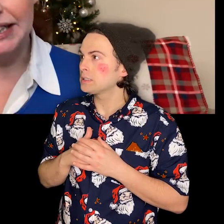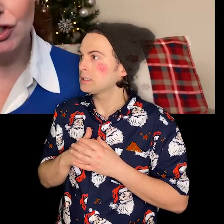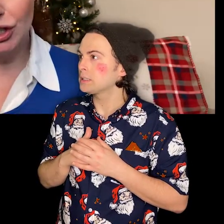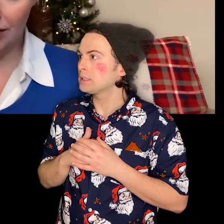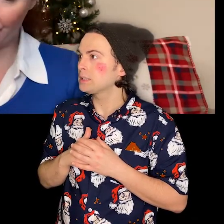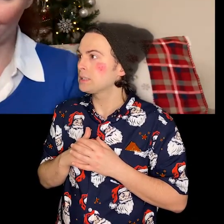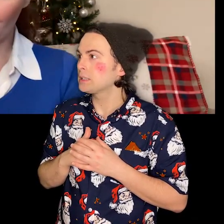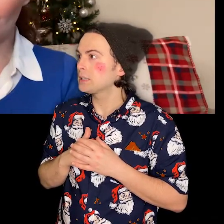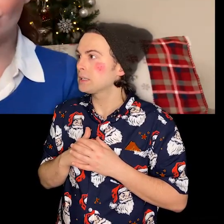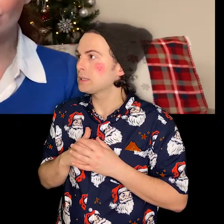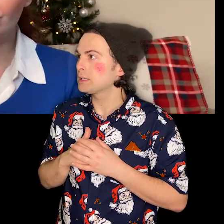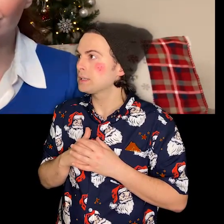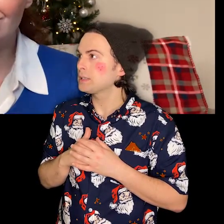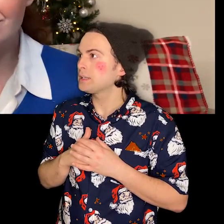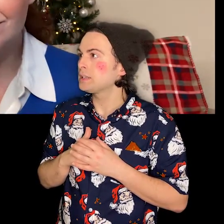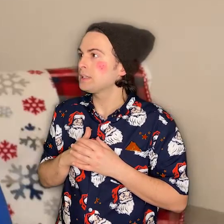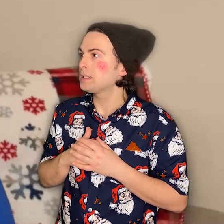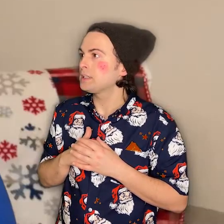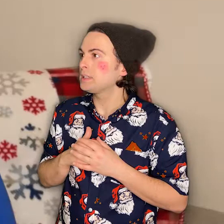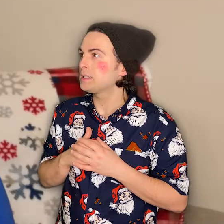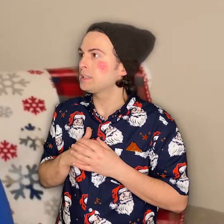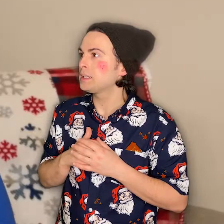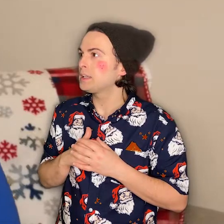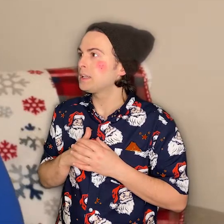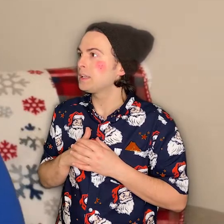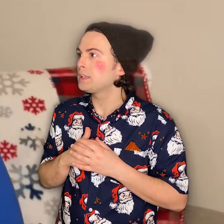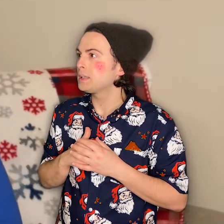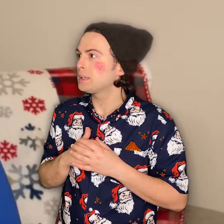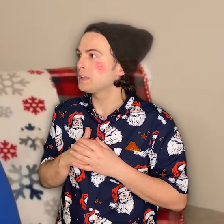Helen – Braw insights, top drawer self-awareness.